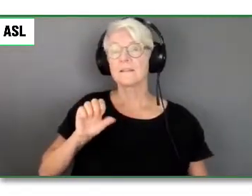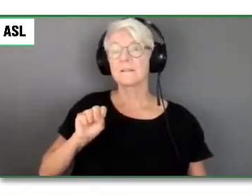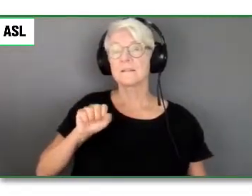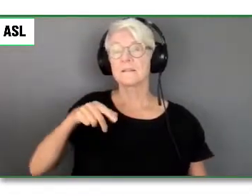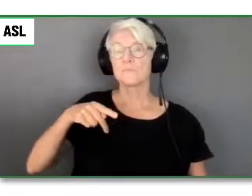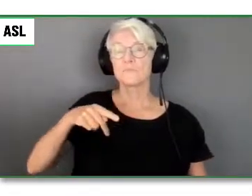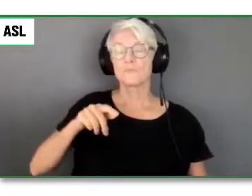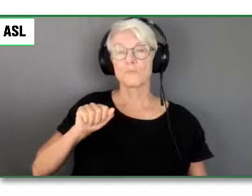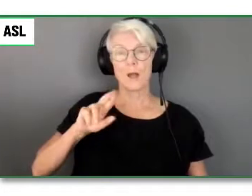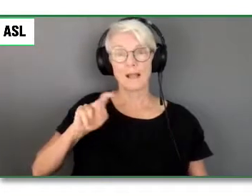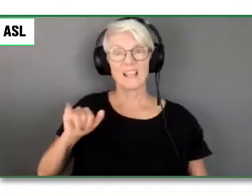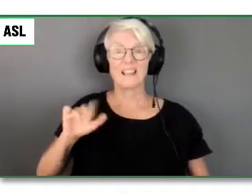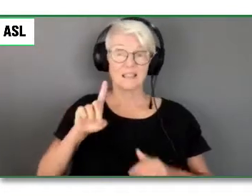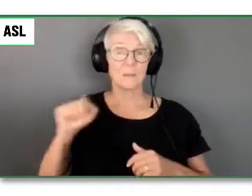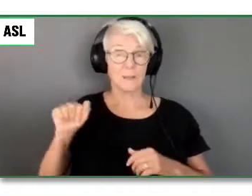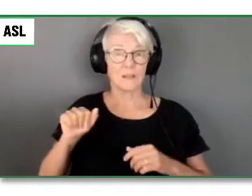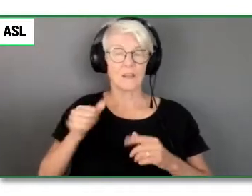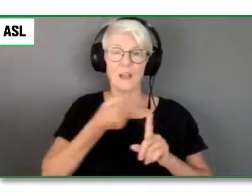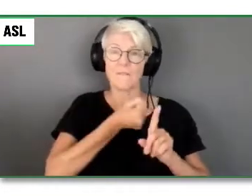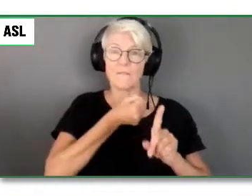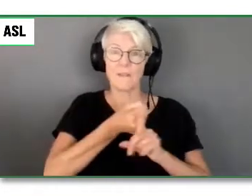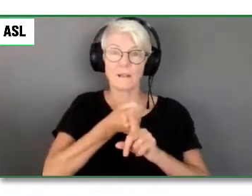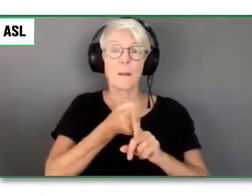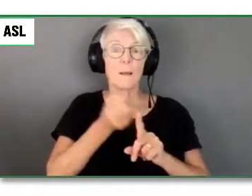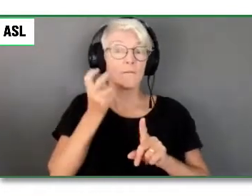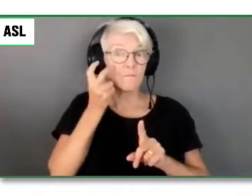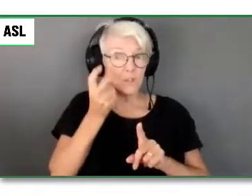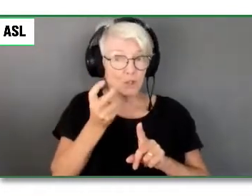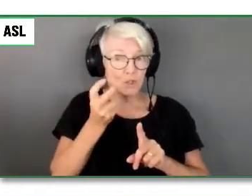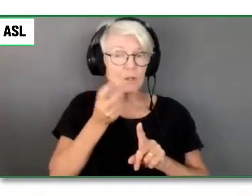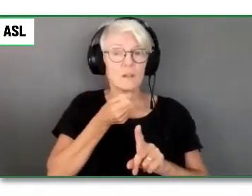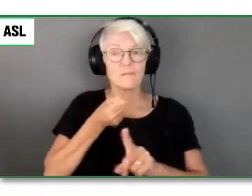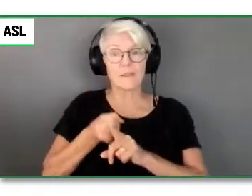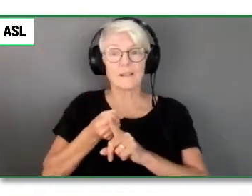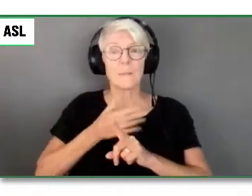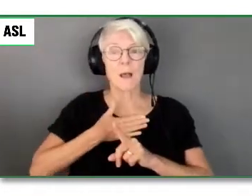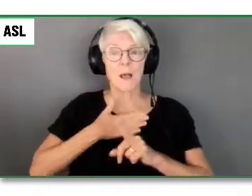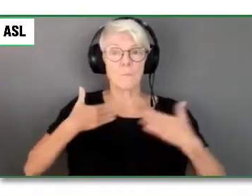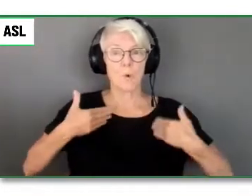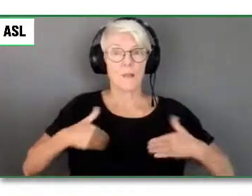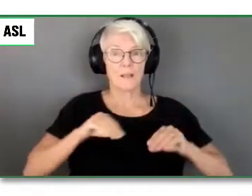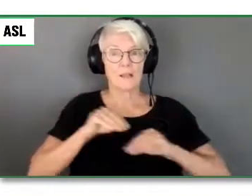including vision, and mobility. I love being in parks. I also love